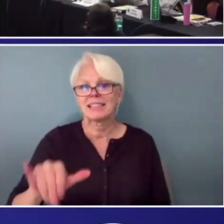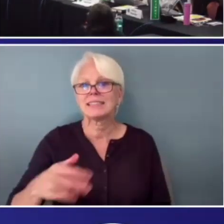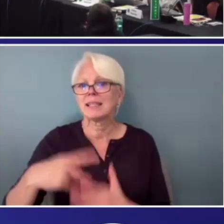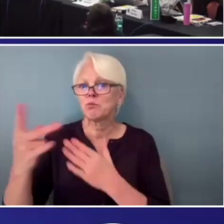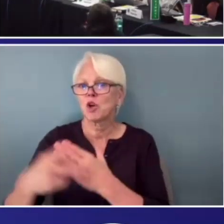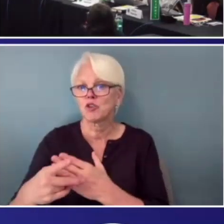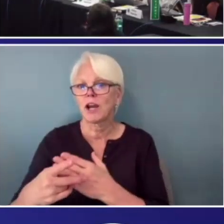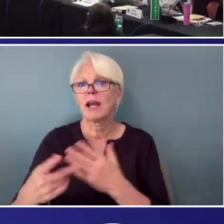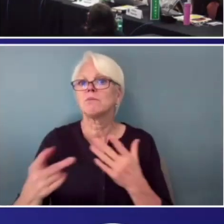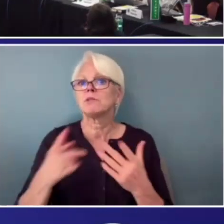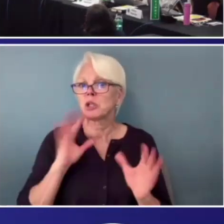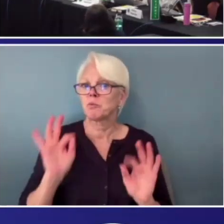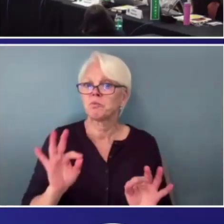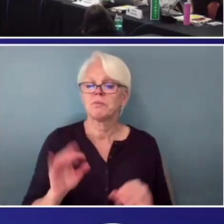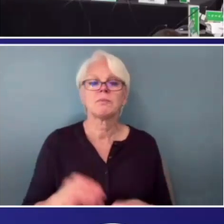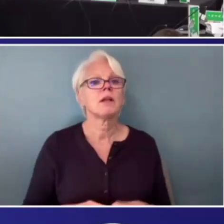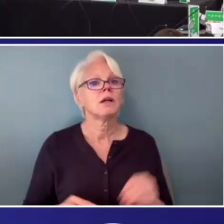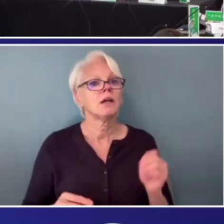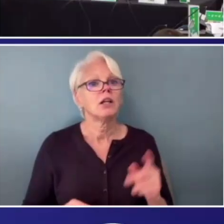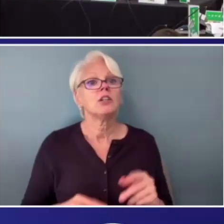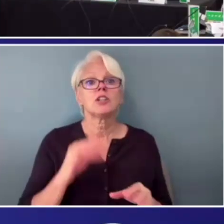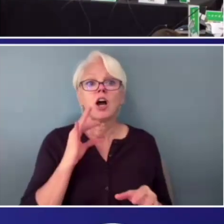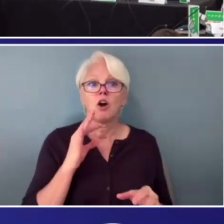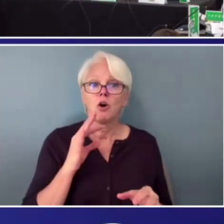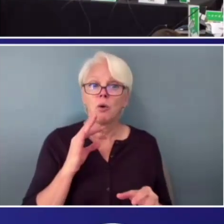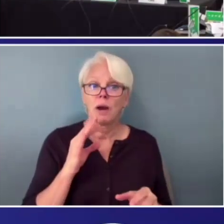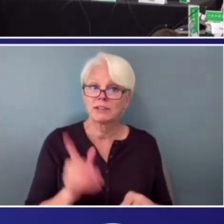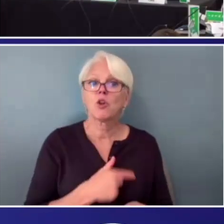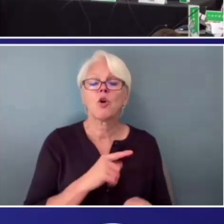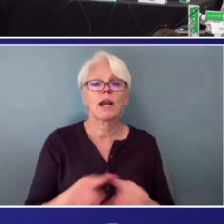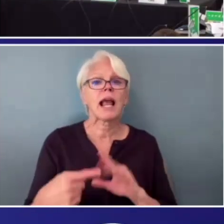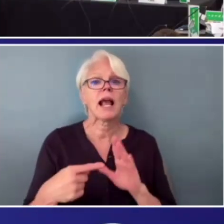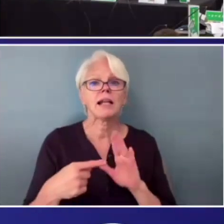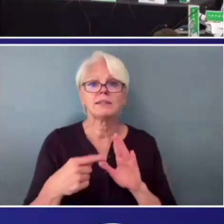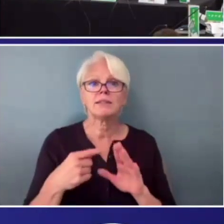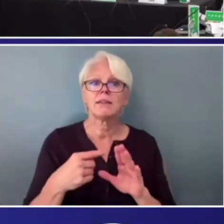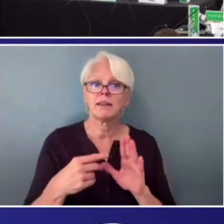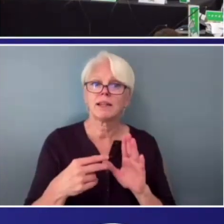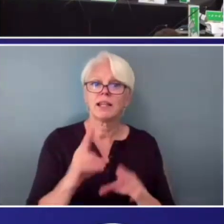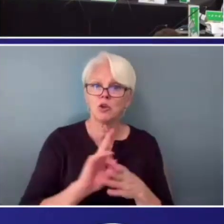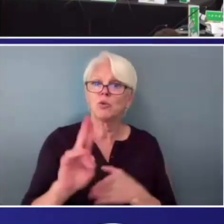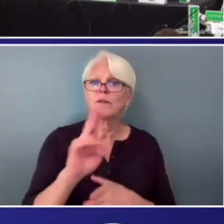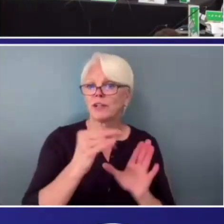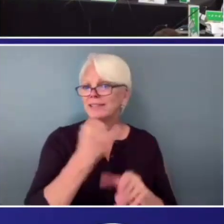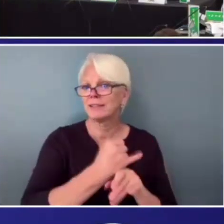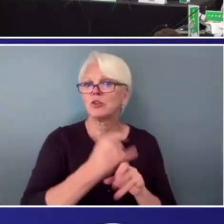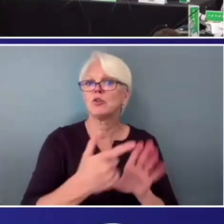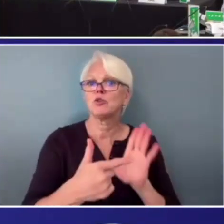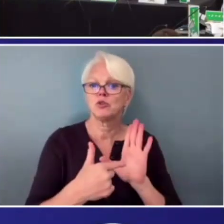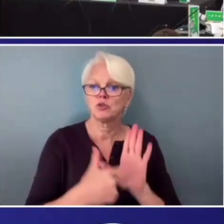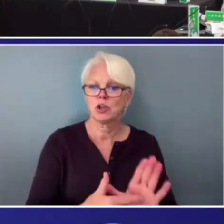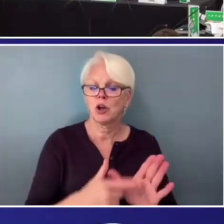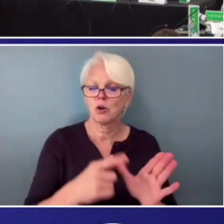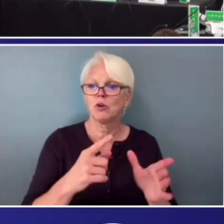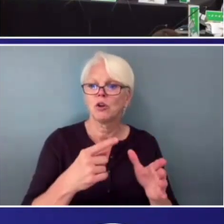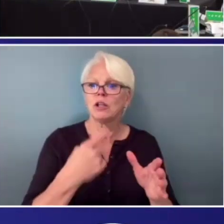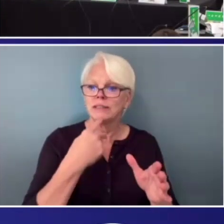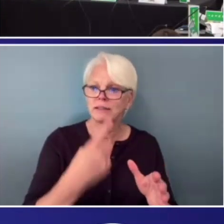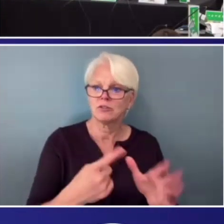So as long as the institution is representing two students that it will lead to professional licensure and is at or